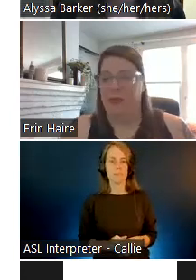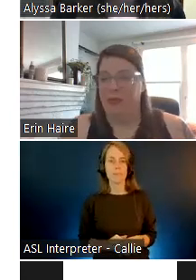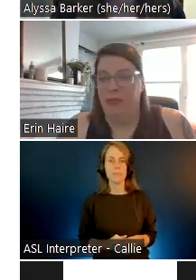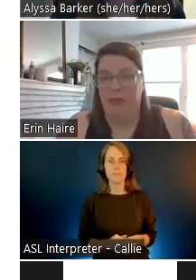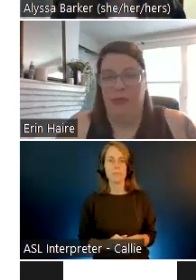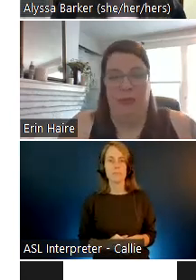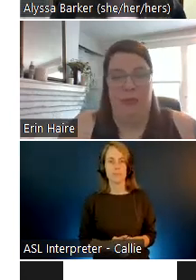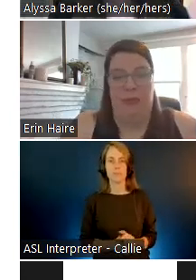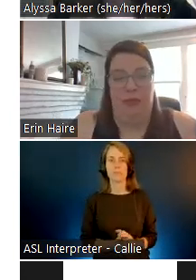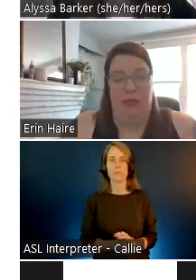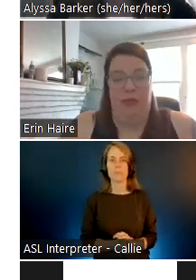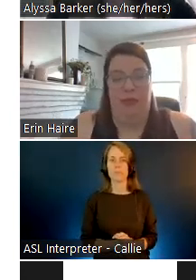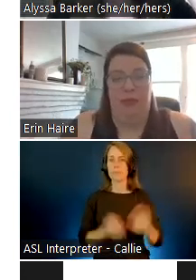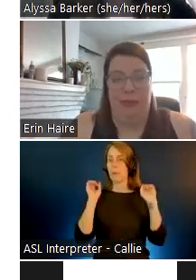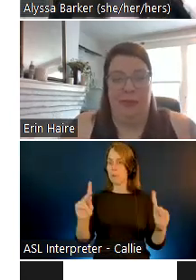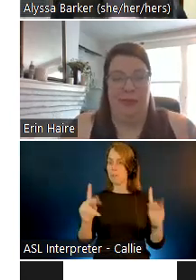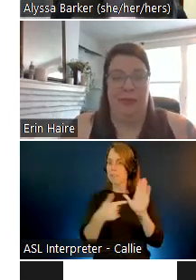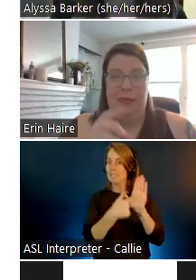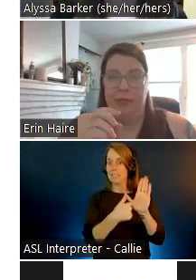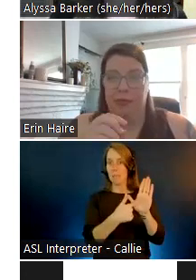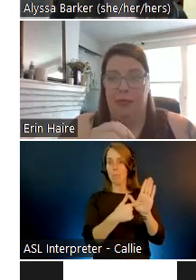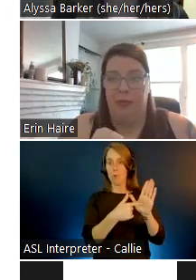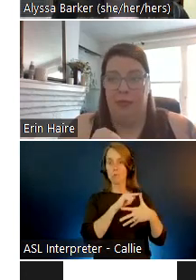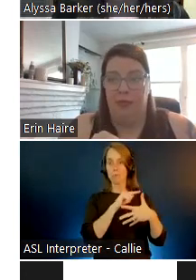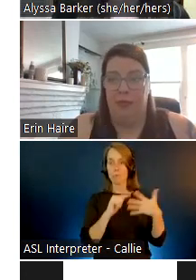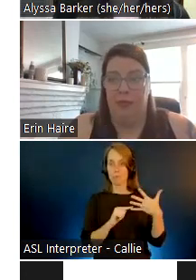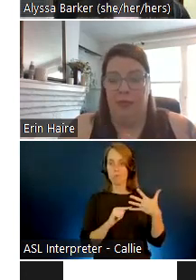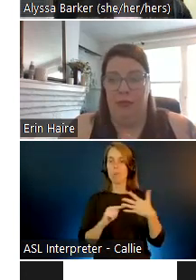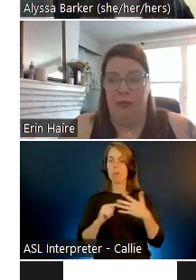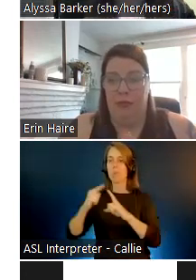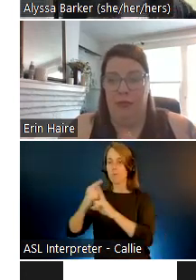we've got several examples here that are reasonable accommodations or reasonable